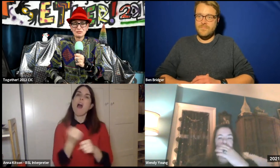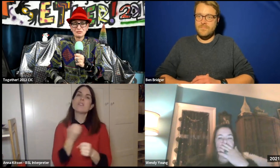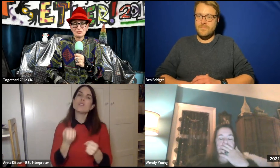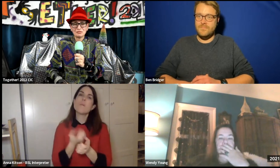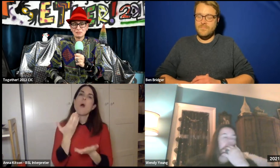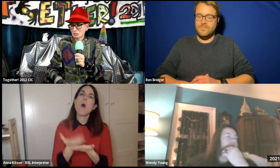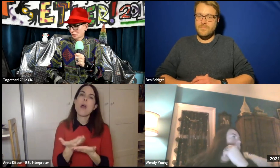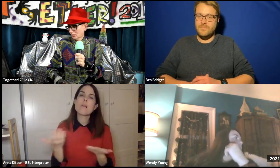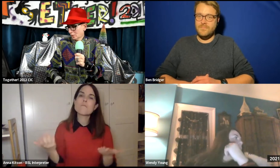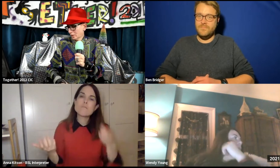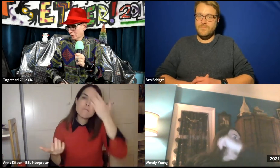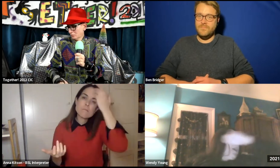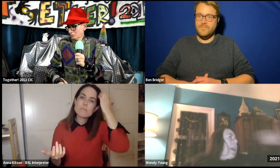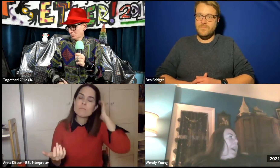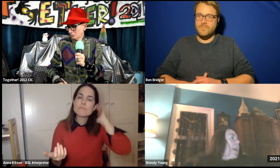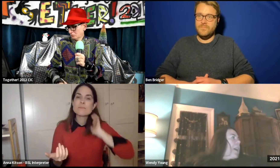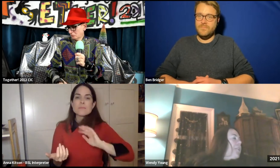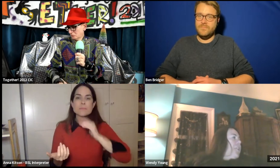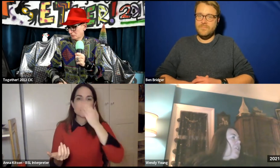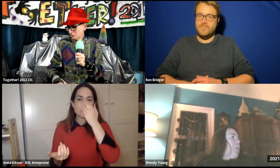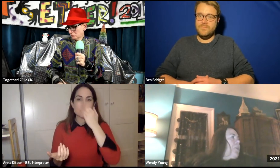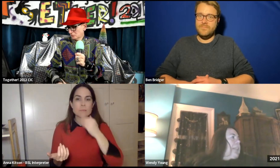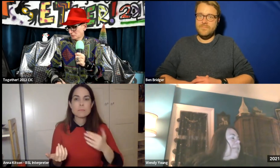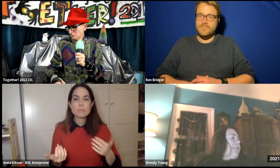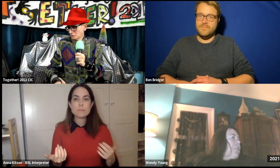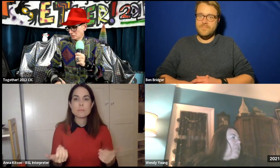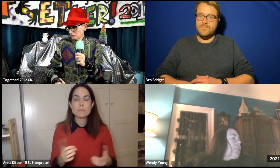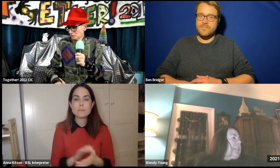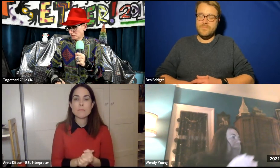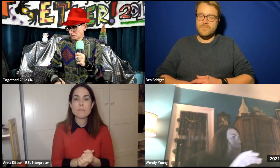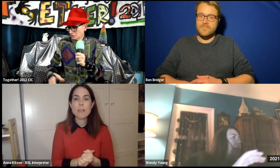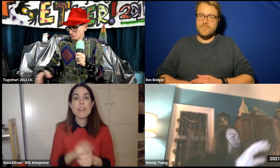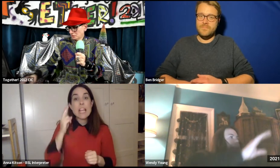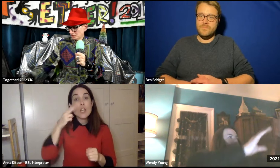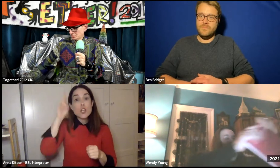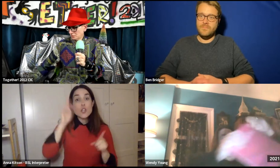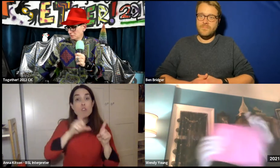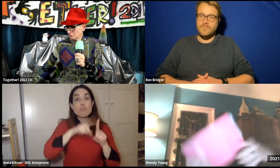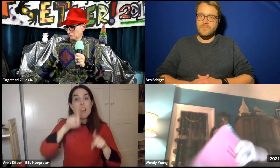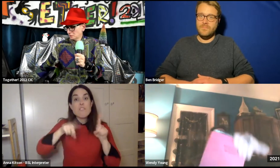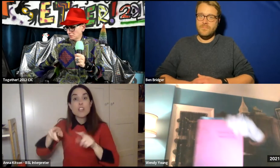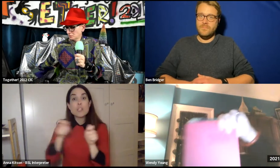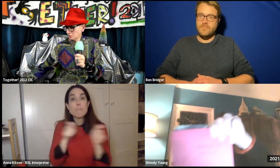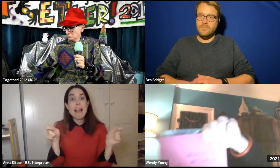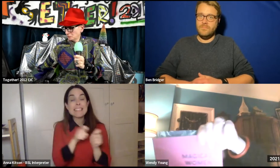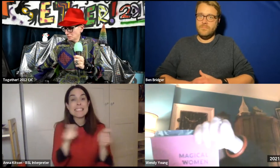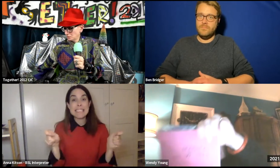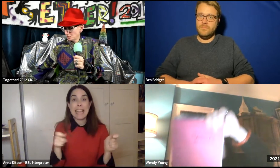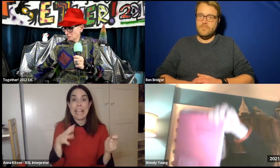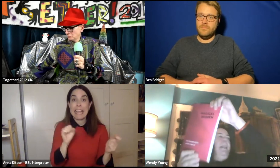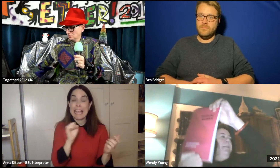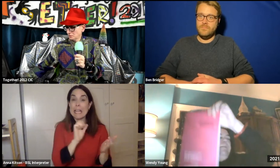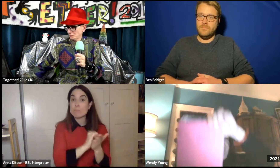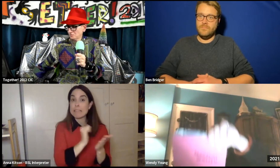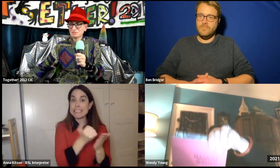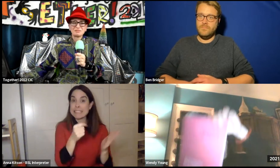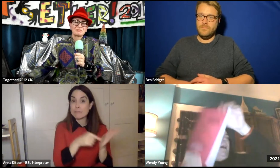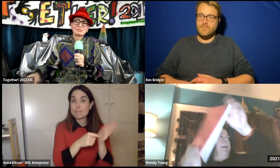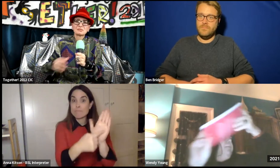Yeah, I'm just going to do a poem, this one was in... in the